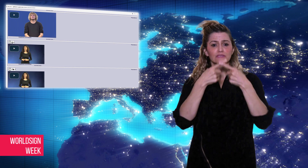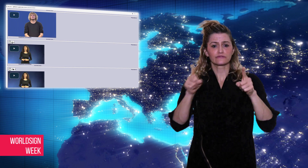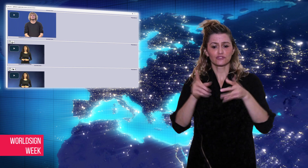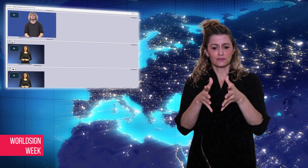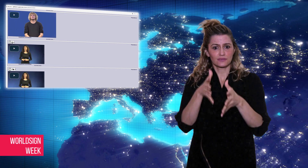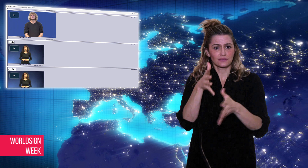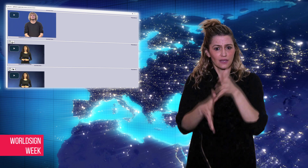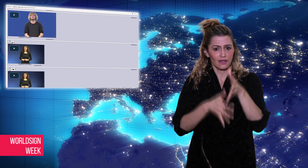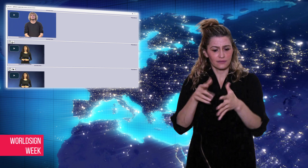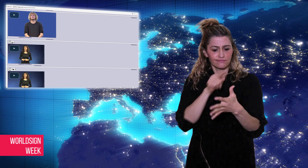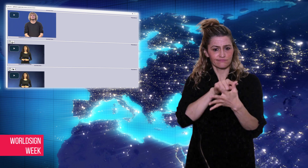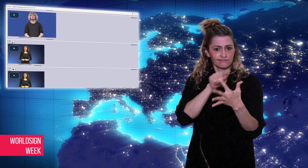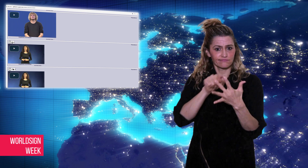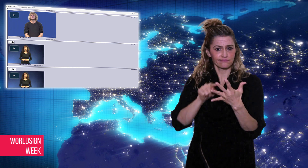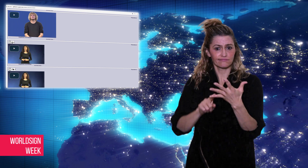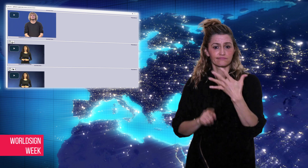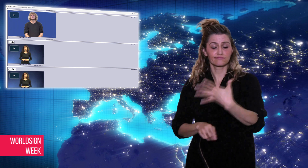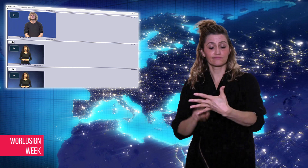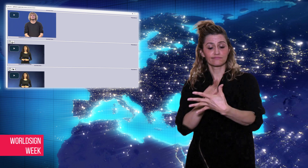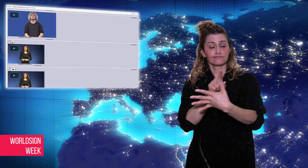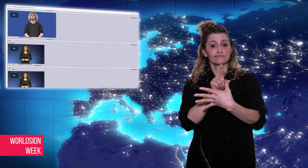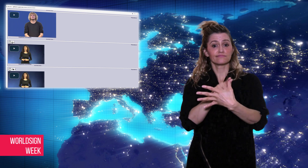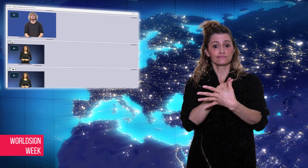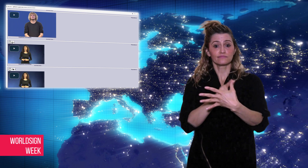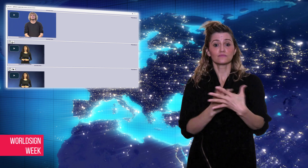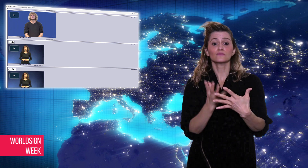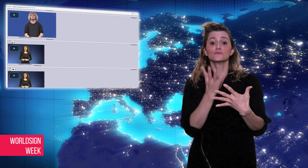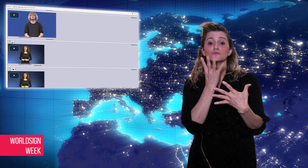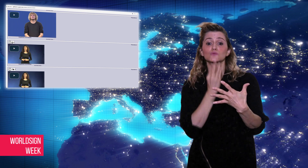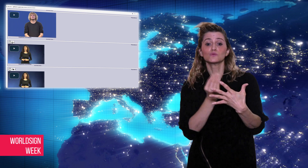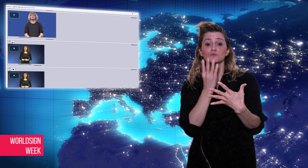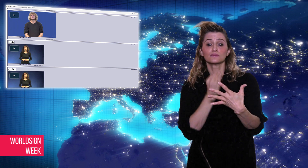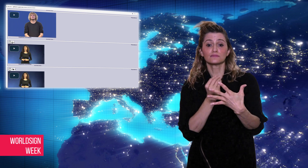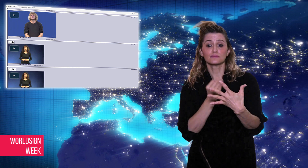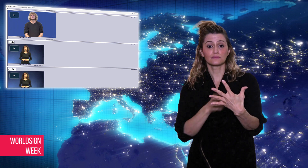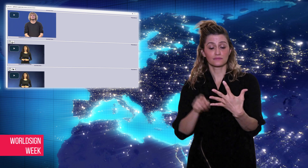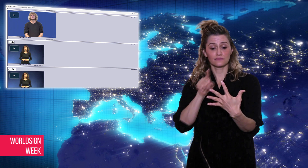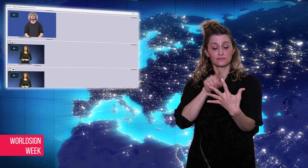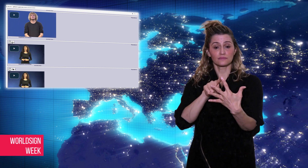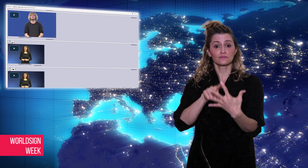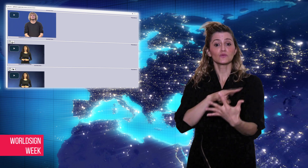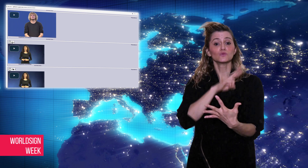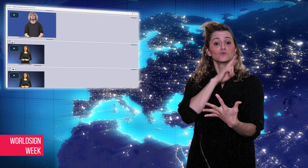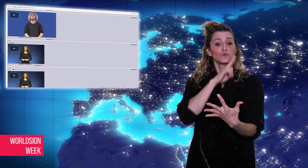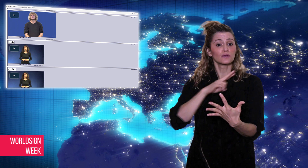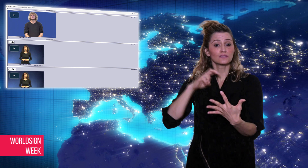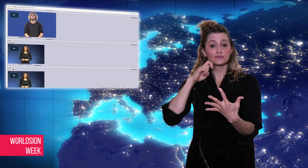chin with two fingers, one sign depicting long